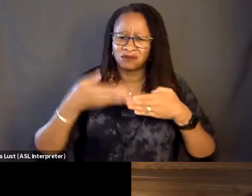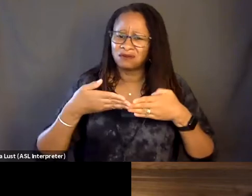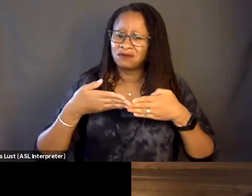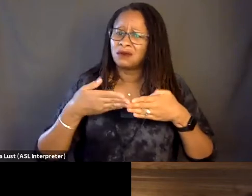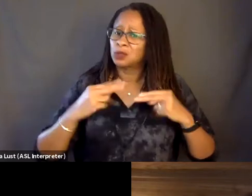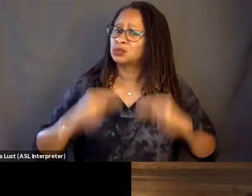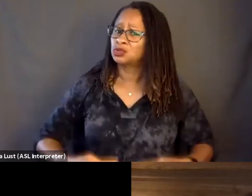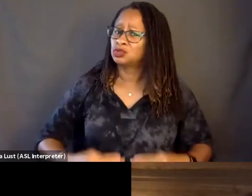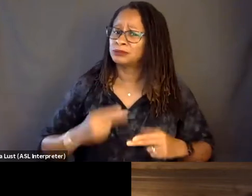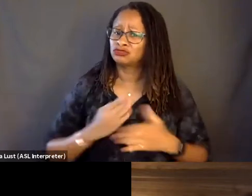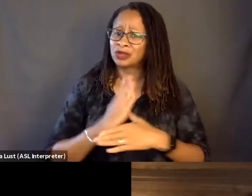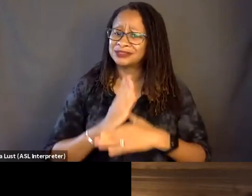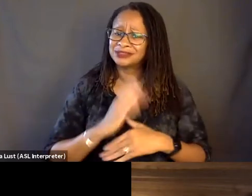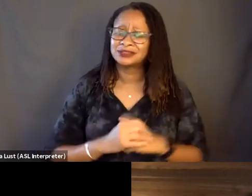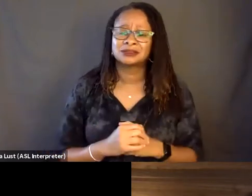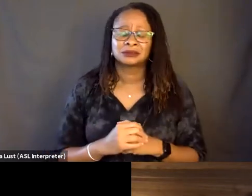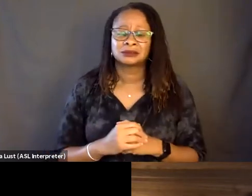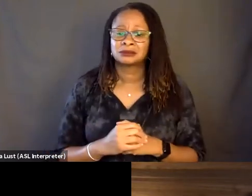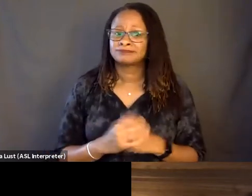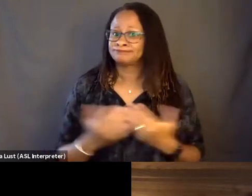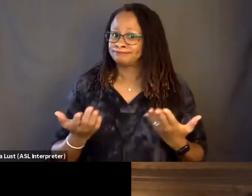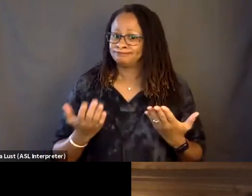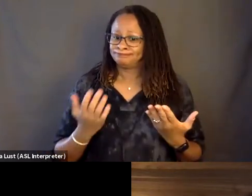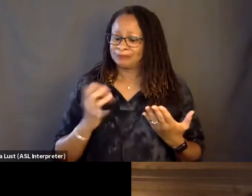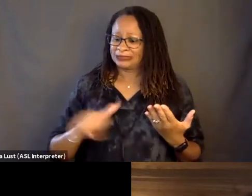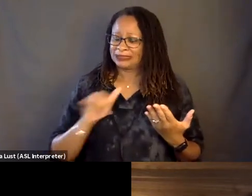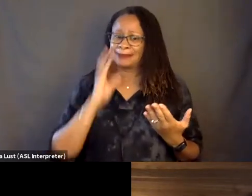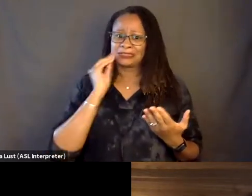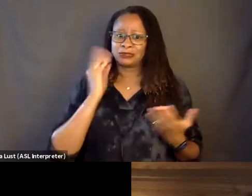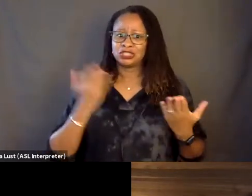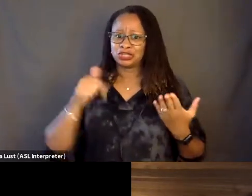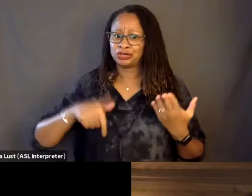This is what we're going through in our own country in fighting for democracy.